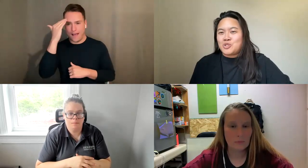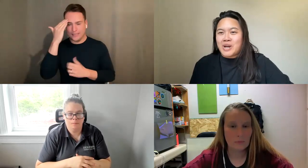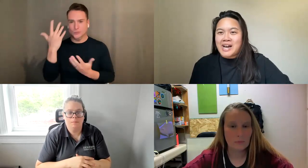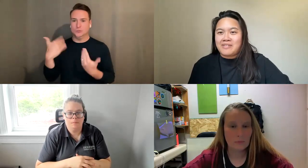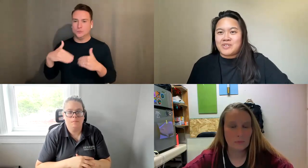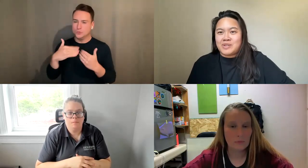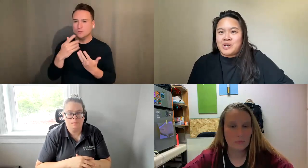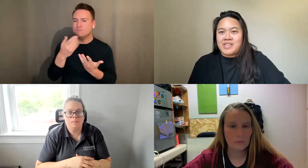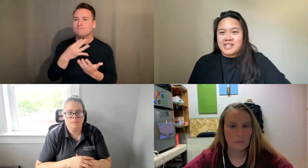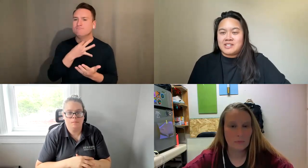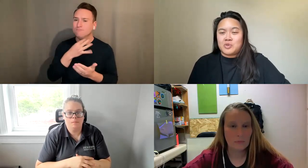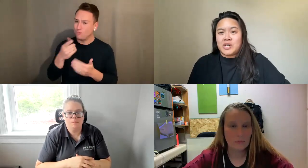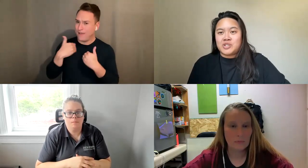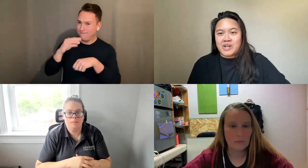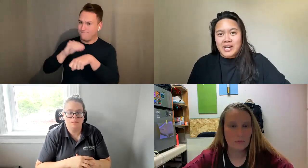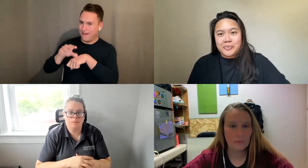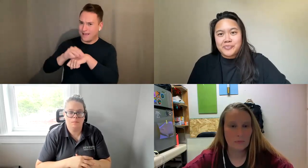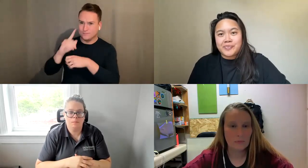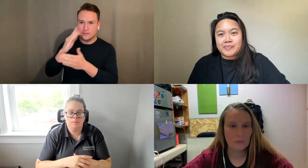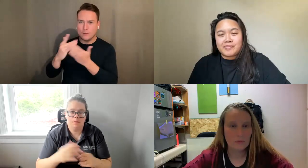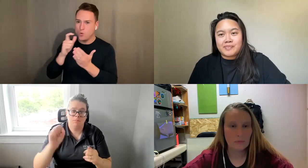would you have with someone in that situation right now?